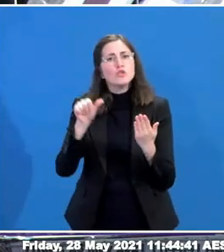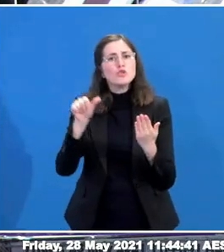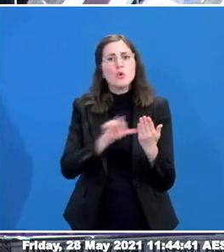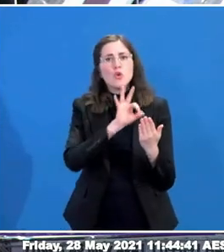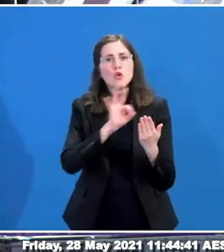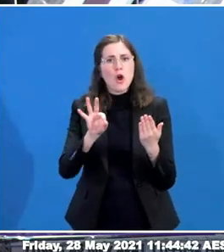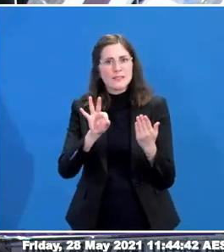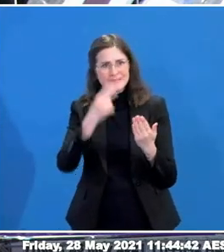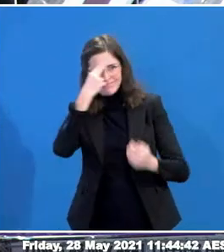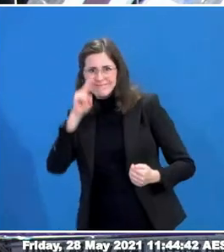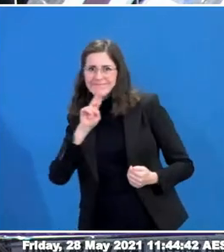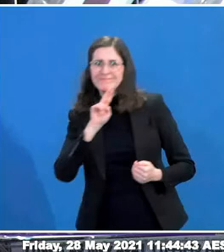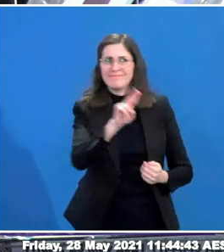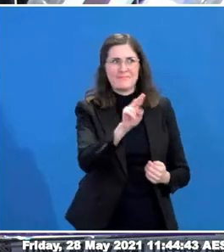categorises people as "difficult"?